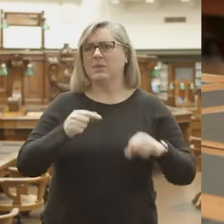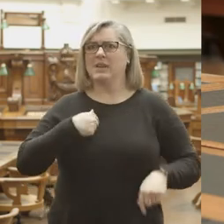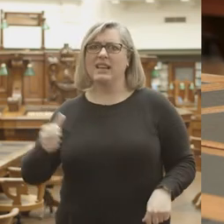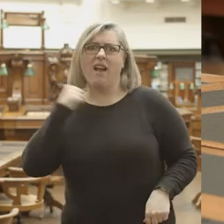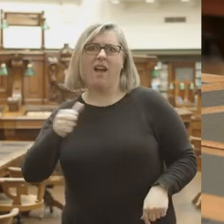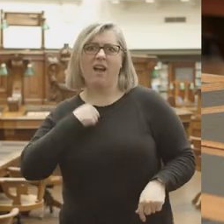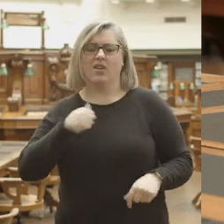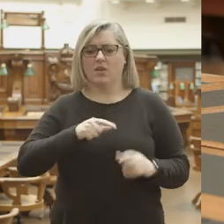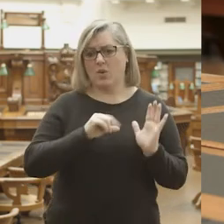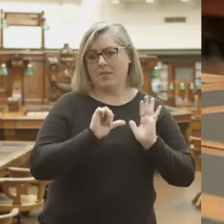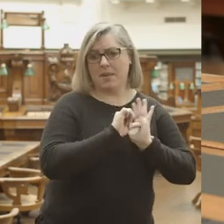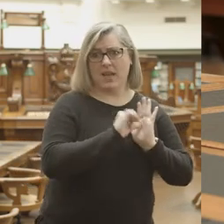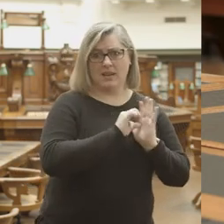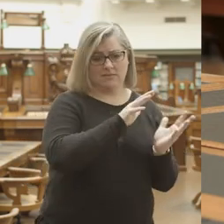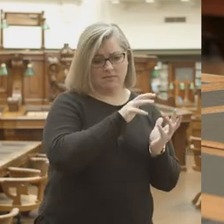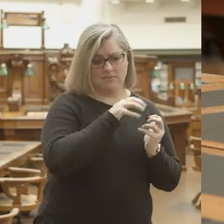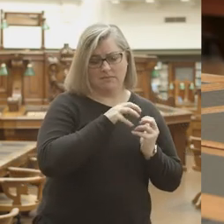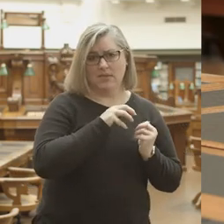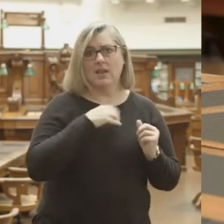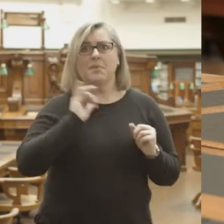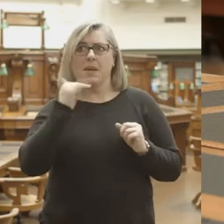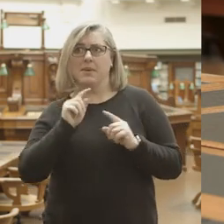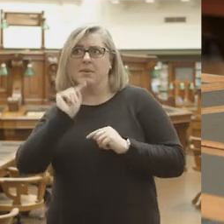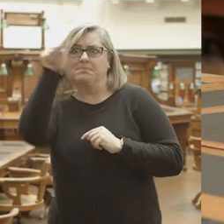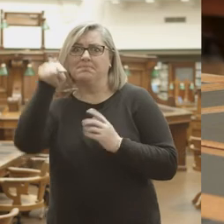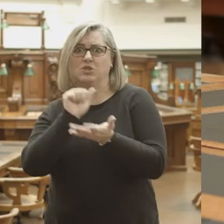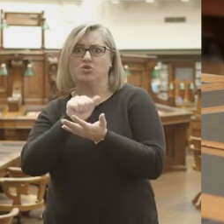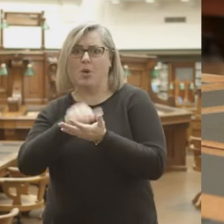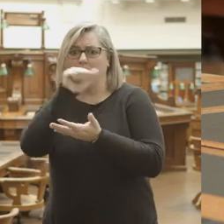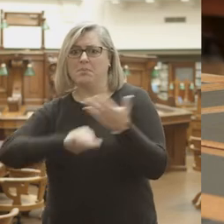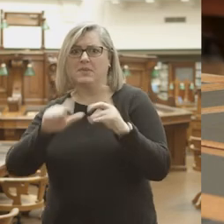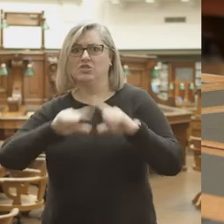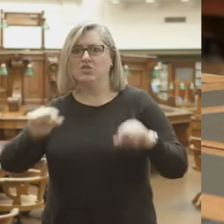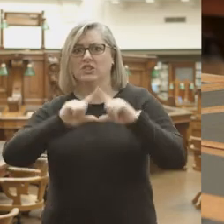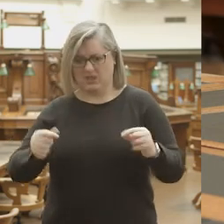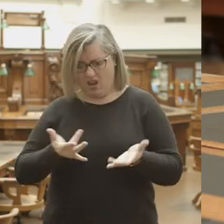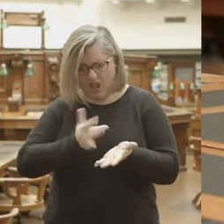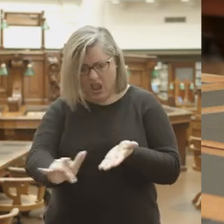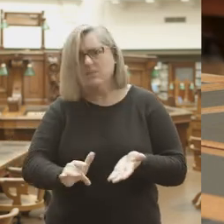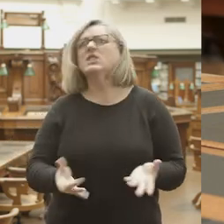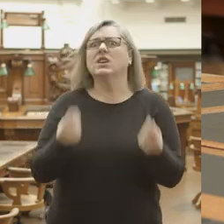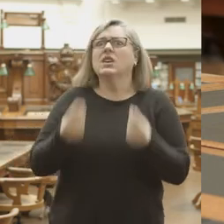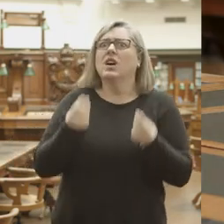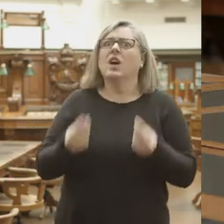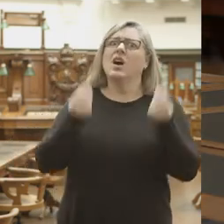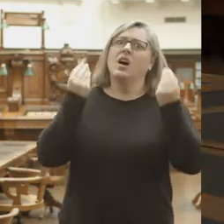change here and maybe go and grab myself some chips. Empty? Oh, come on!!!